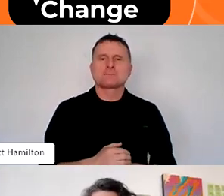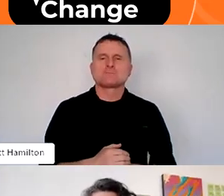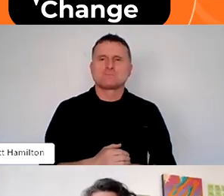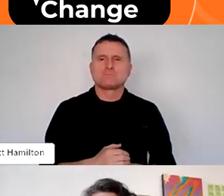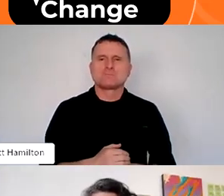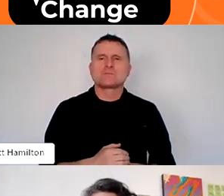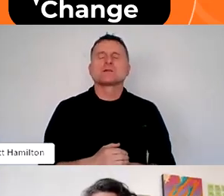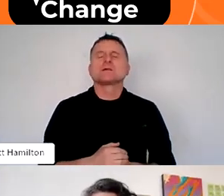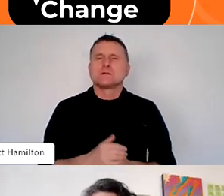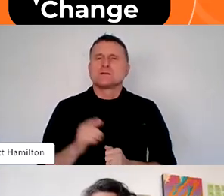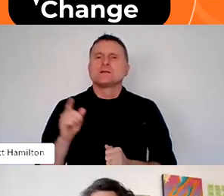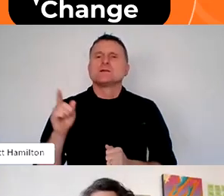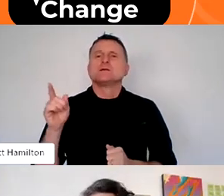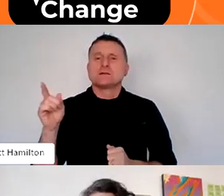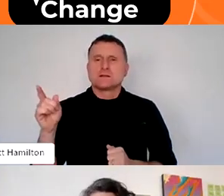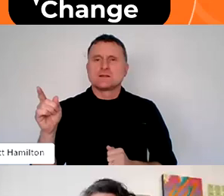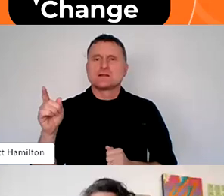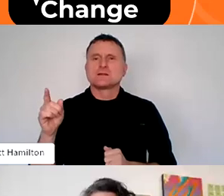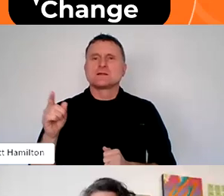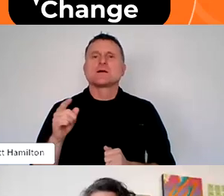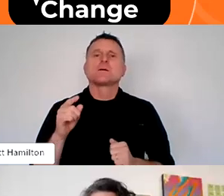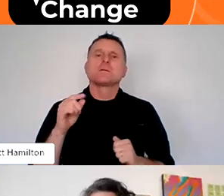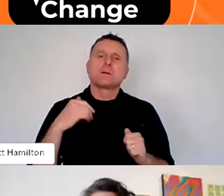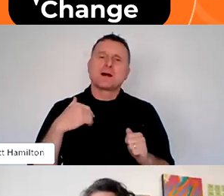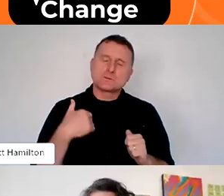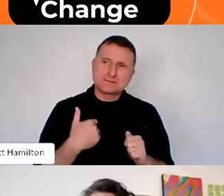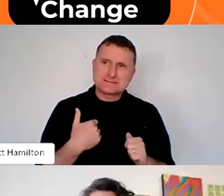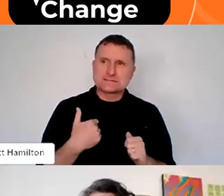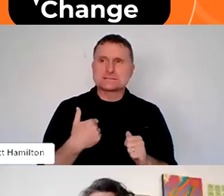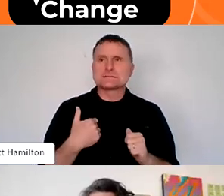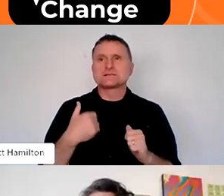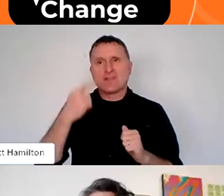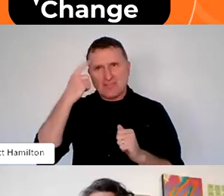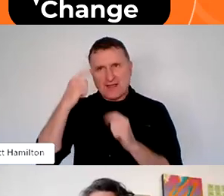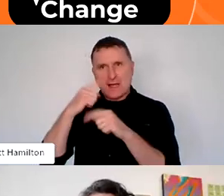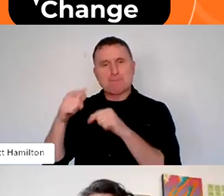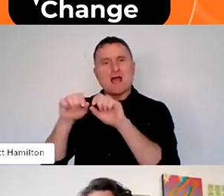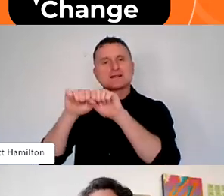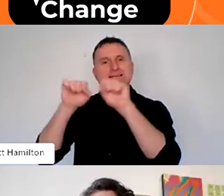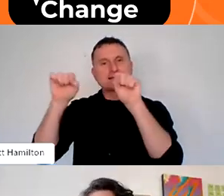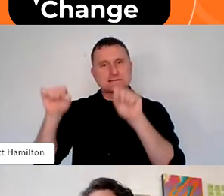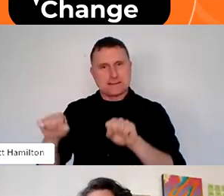and the sector needs to be intentional about upholding all of the rights